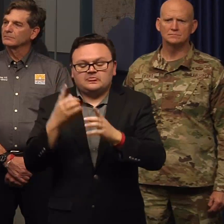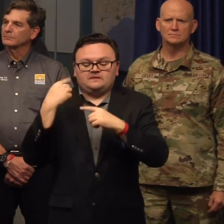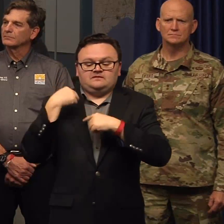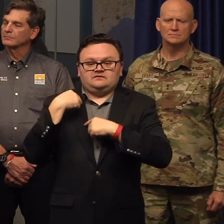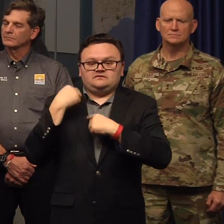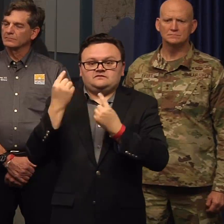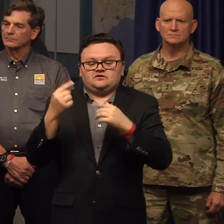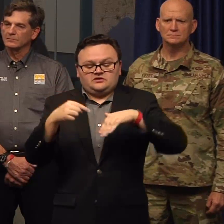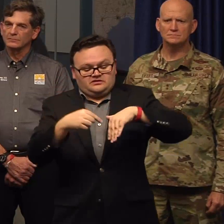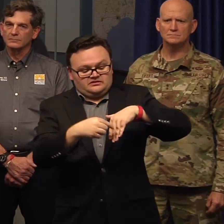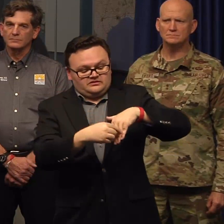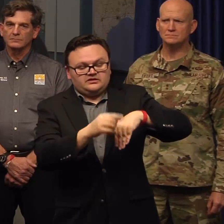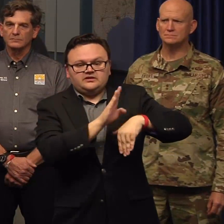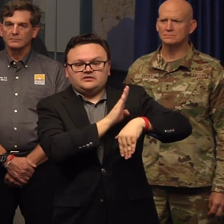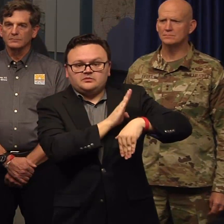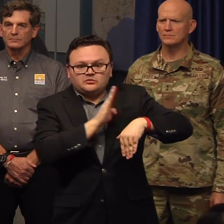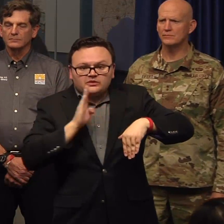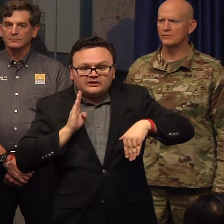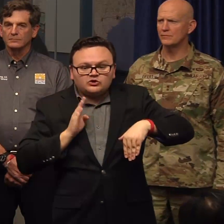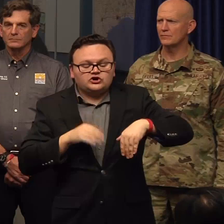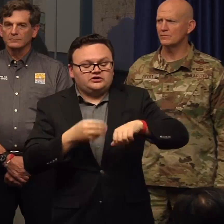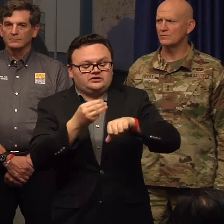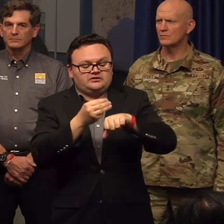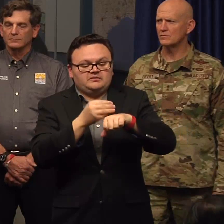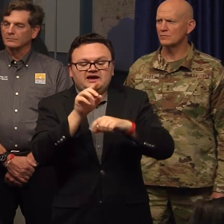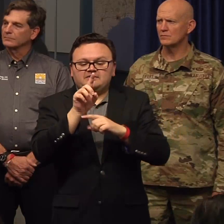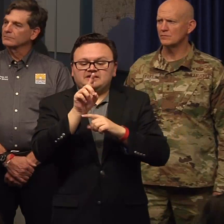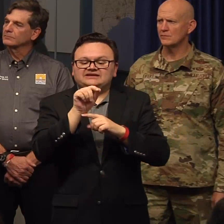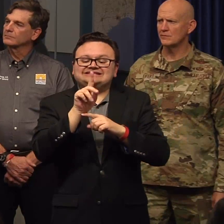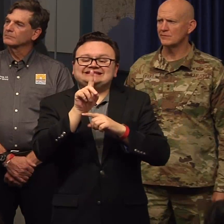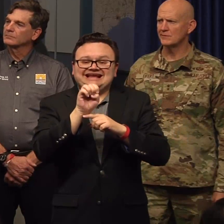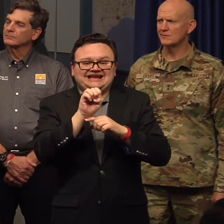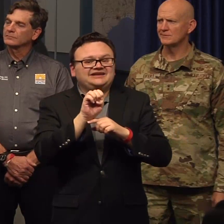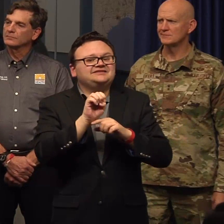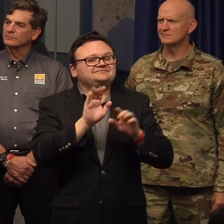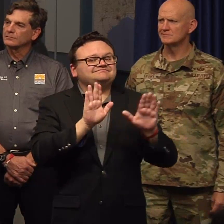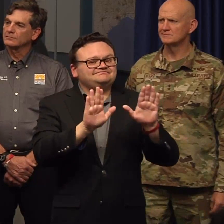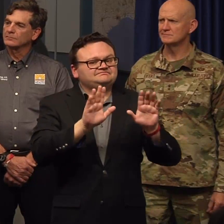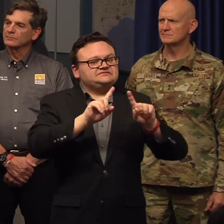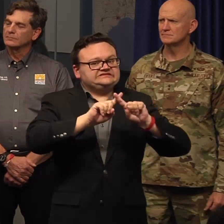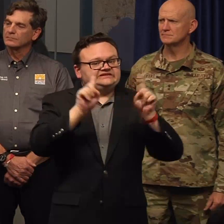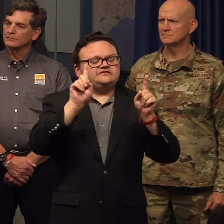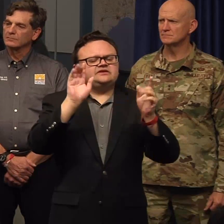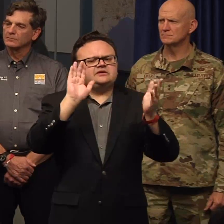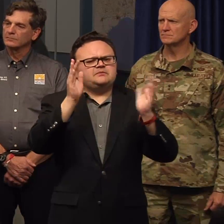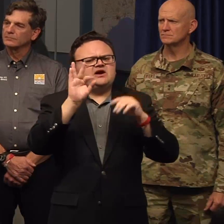RATCHETED UP A LEVEL MAYBE YOU WILL END UP HAVING IT SOLELY ONLY THING I CAN SAY IS IF YOU HAVE DOCUMENTED CASES, WE OBVIOUSLY REPORT THOSE CASES.